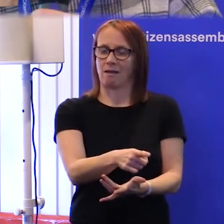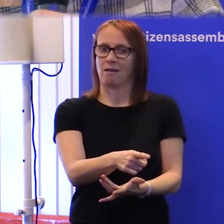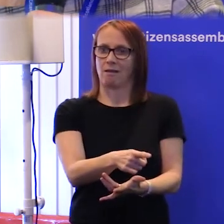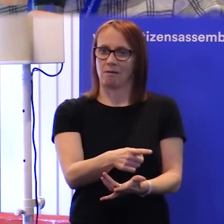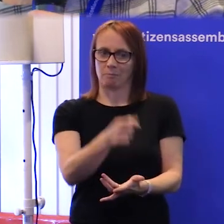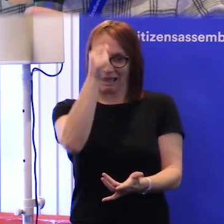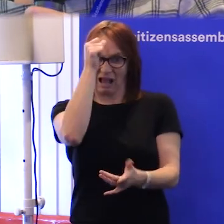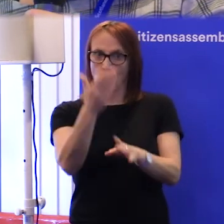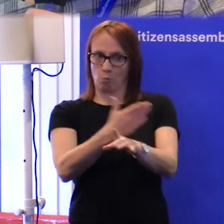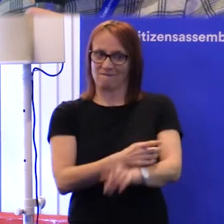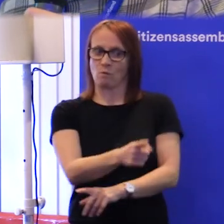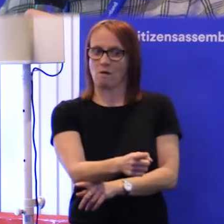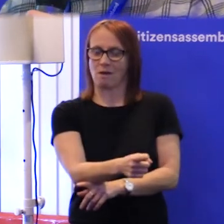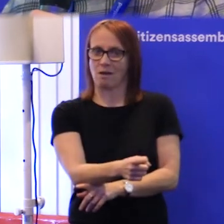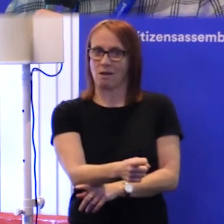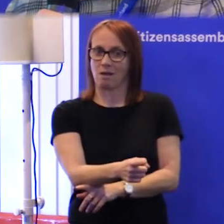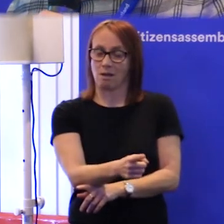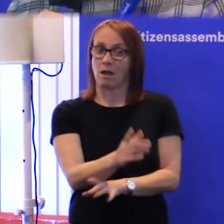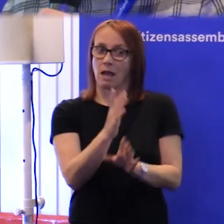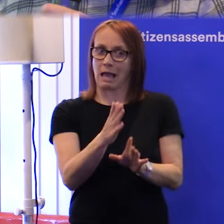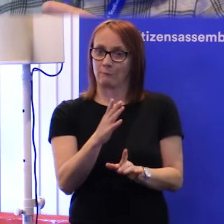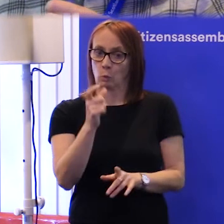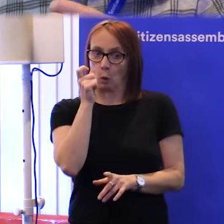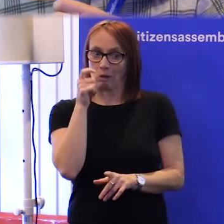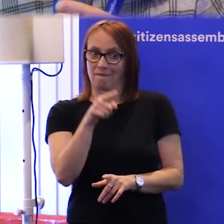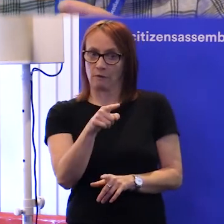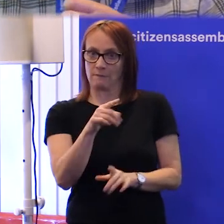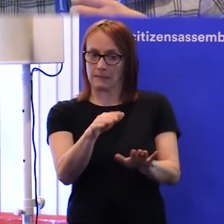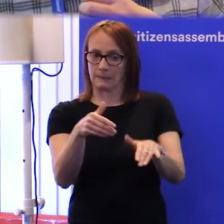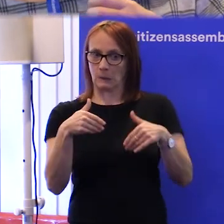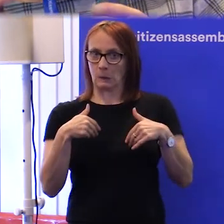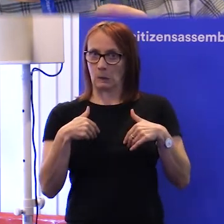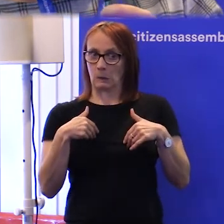we need to step back from that one so when we're doing these conversations as